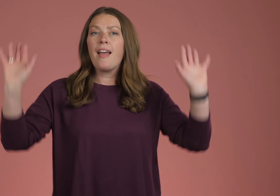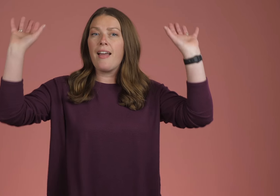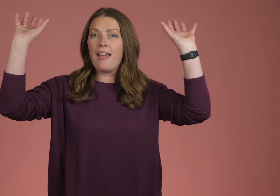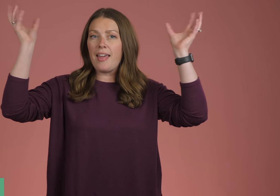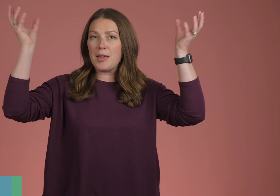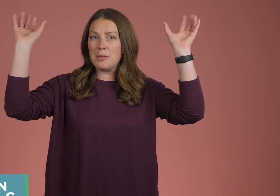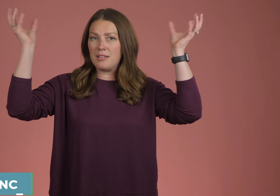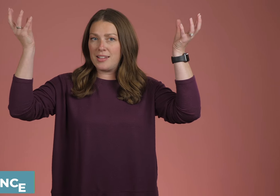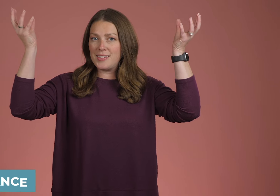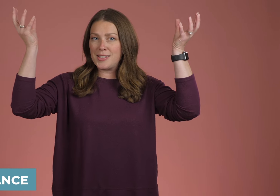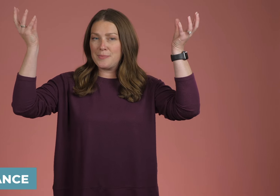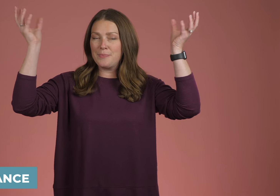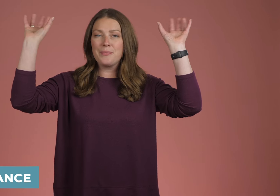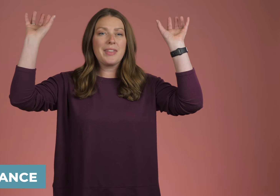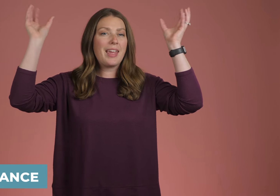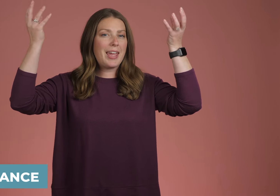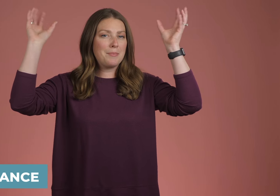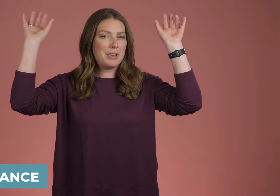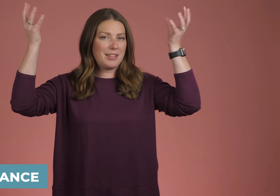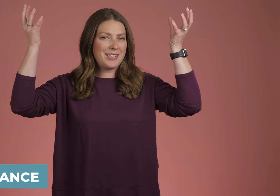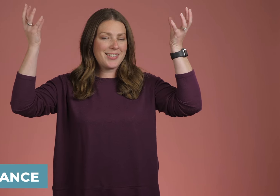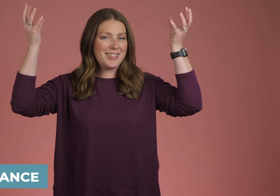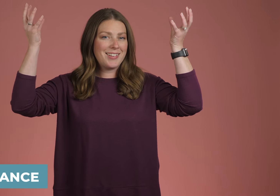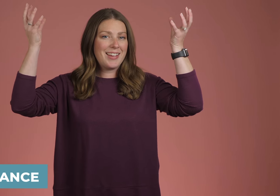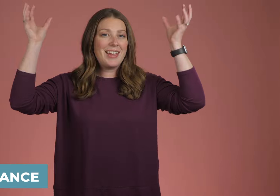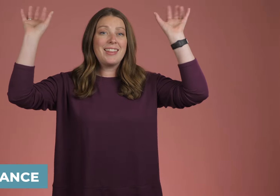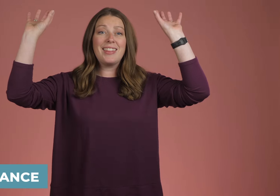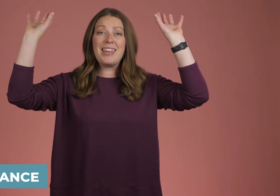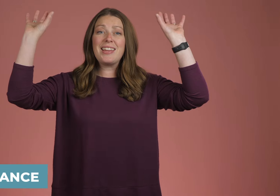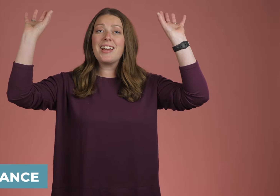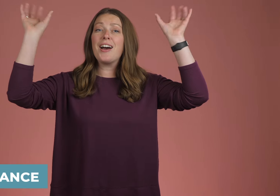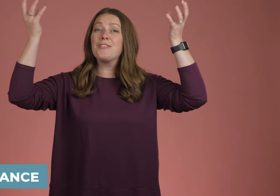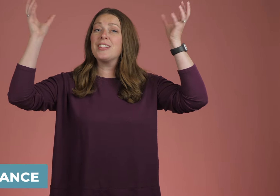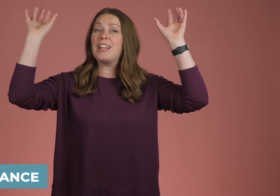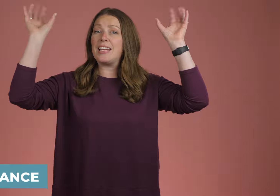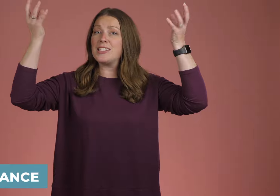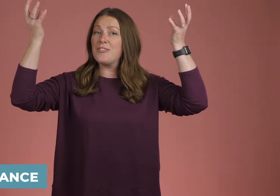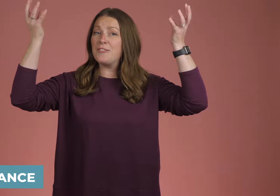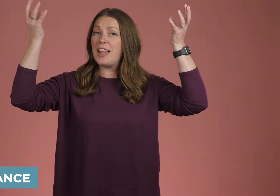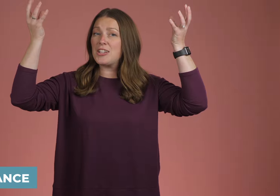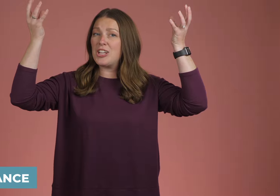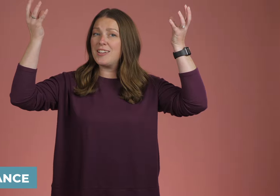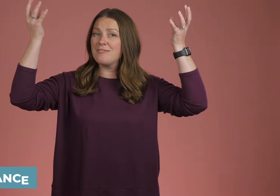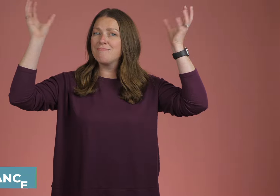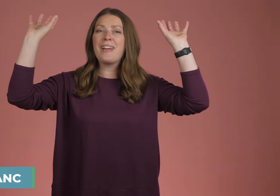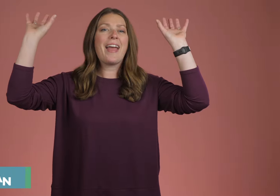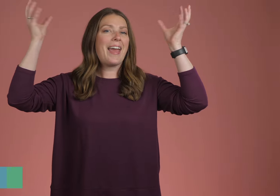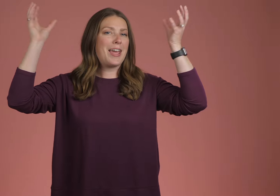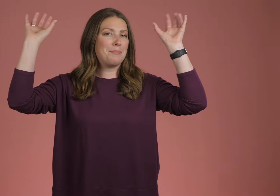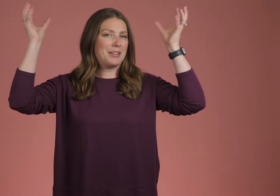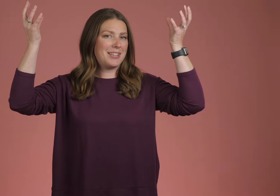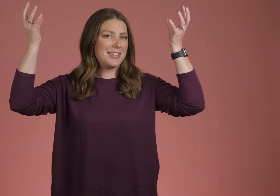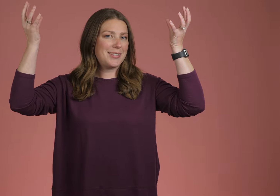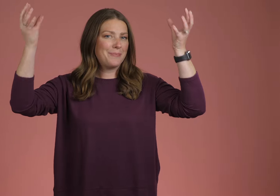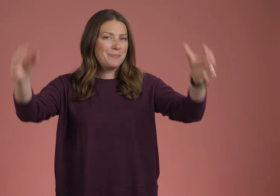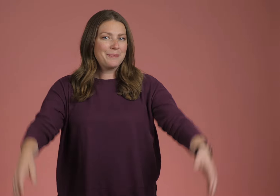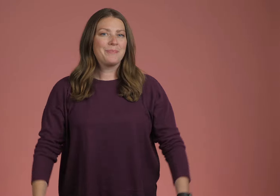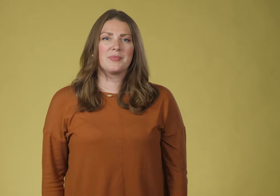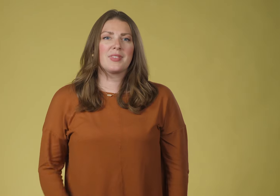Ambulance. Think of the lights flashing. Ambulance.